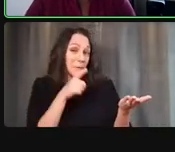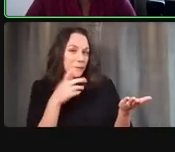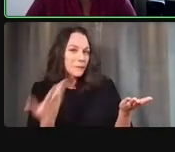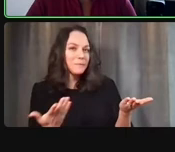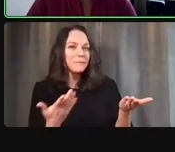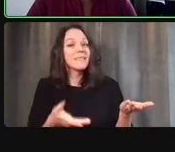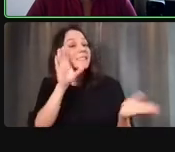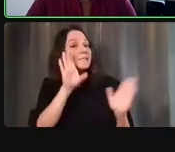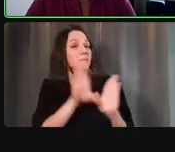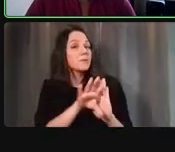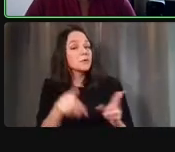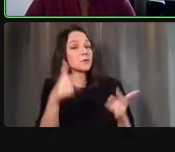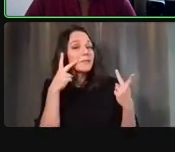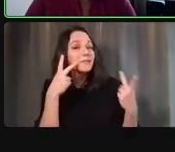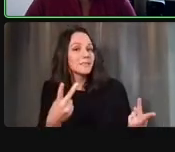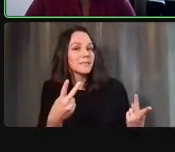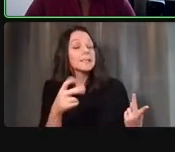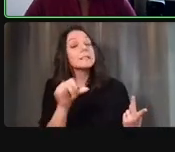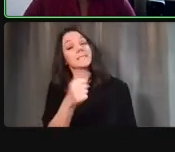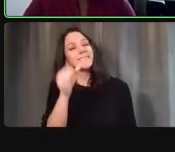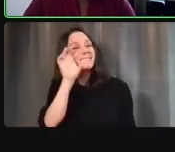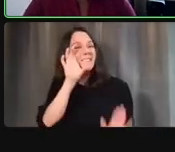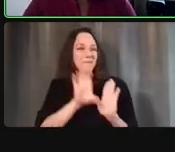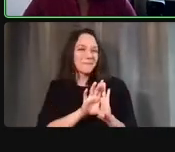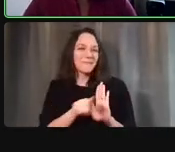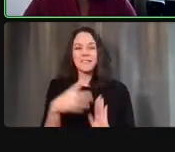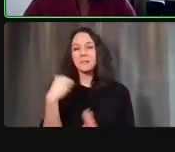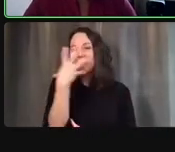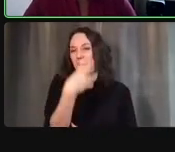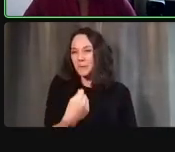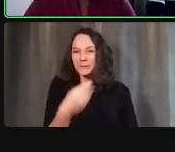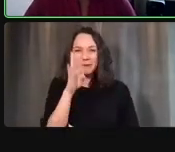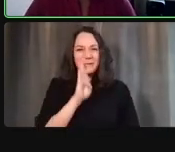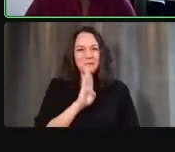you're seeing another picture of this beautiful Brown skinned black woman